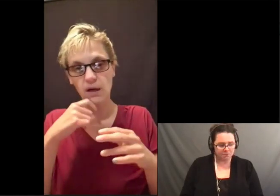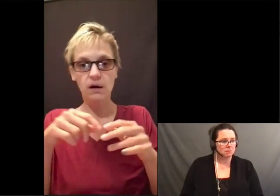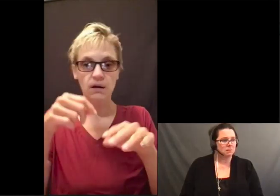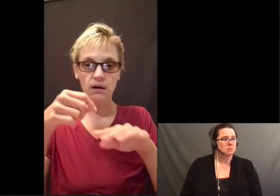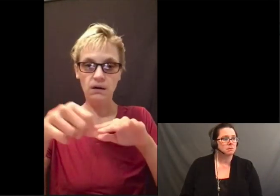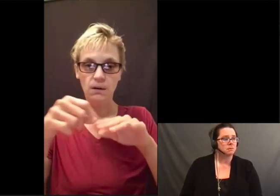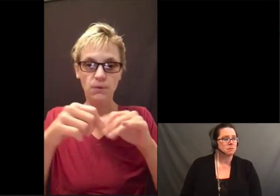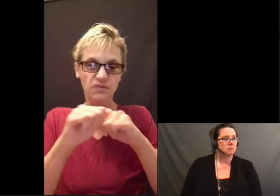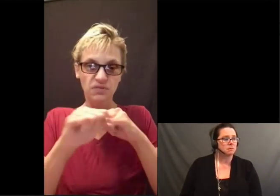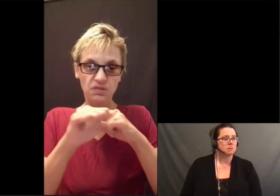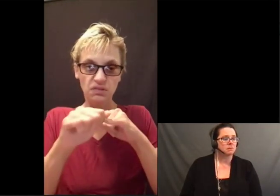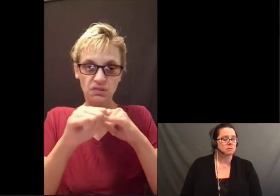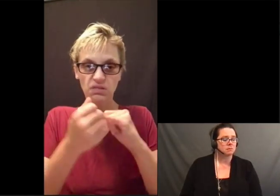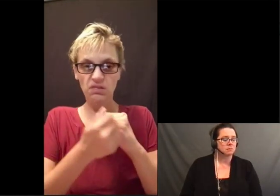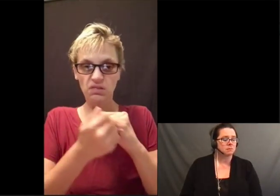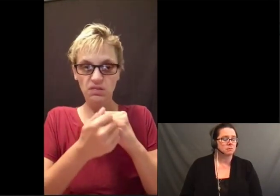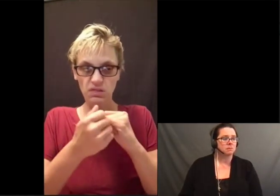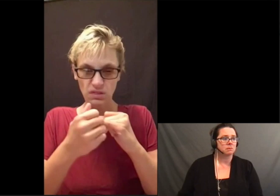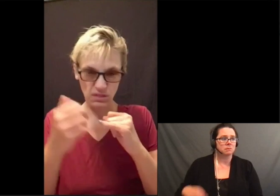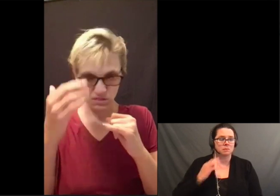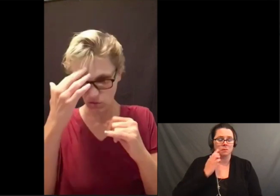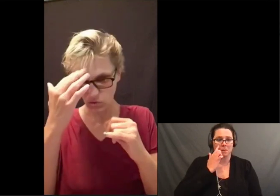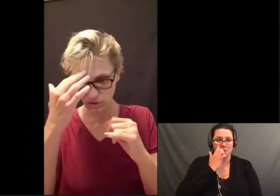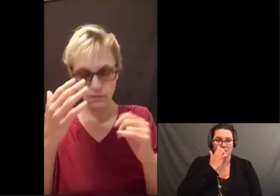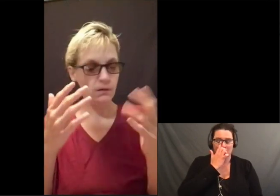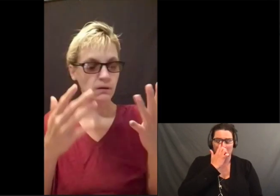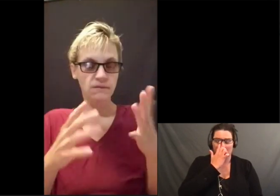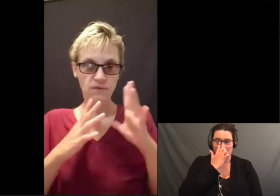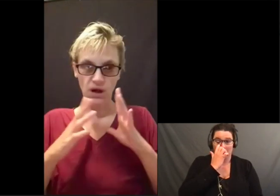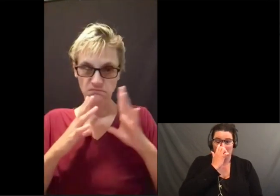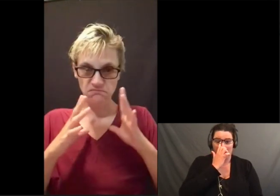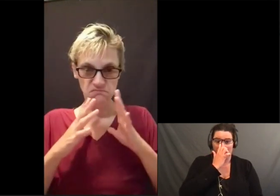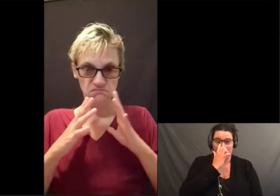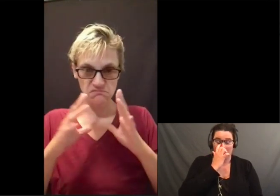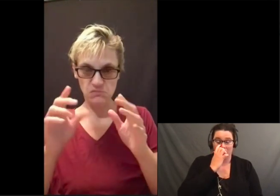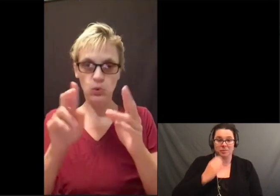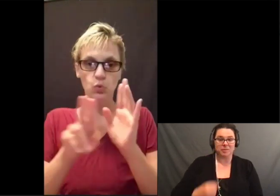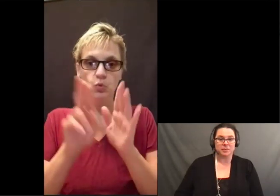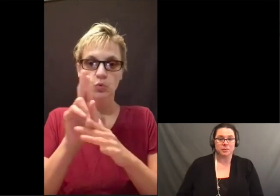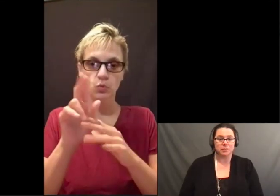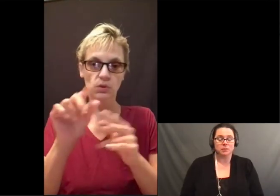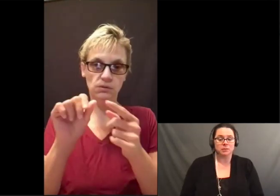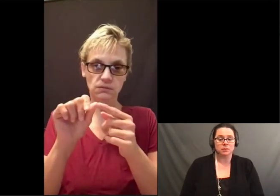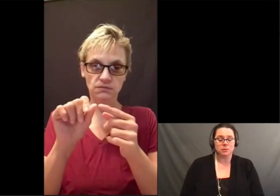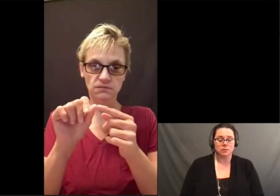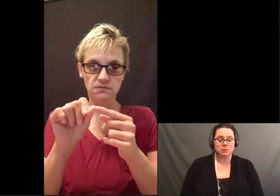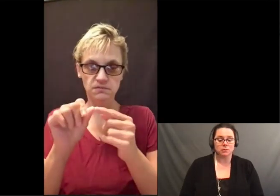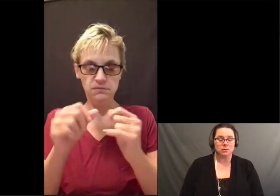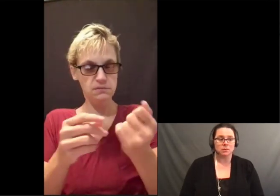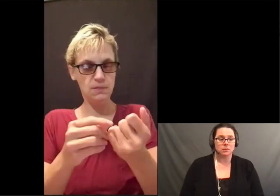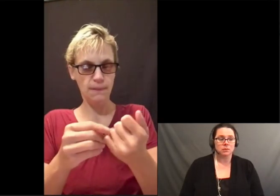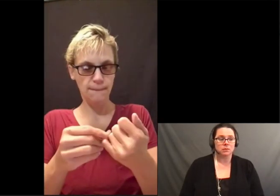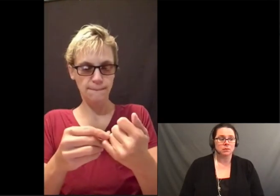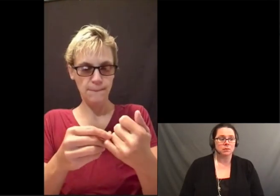If it gets wet, you just wait until it dries. You can file it, that's fine.